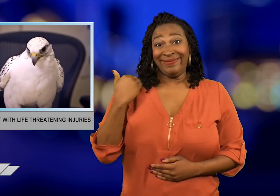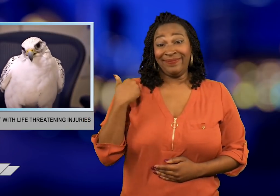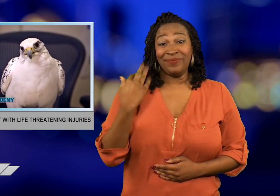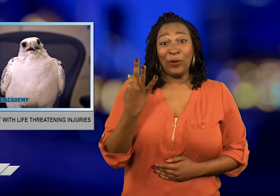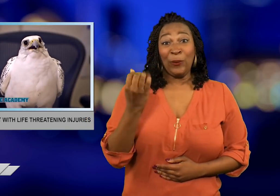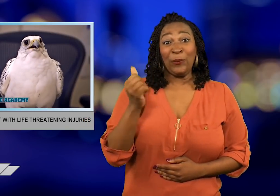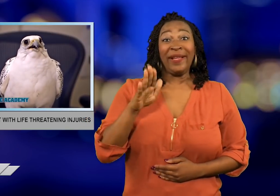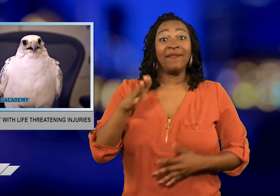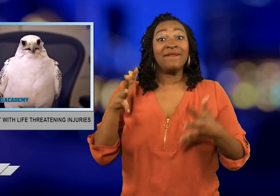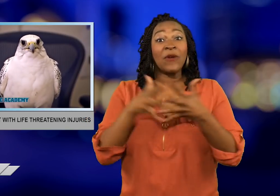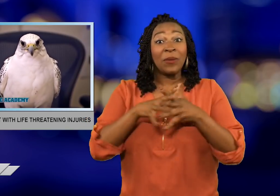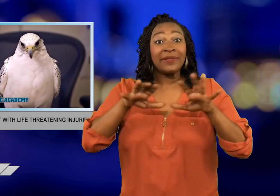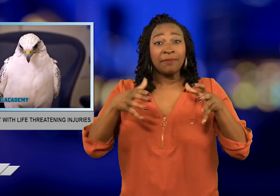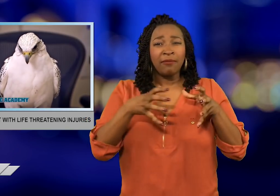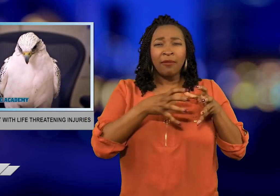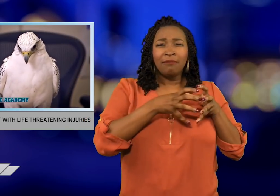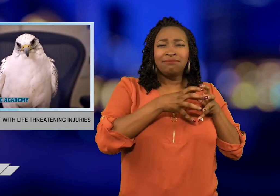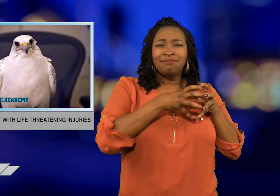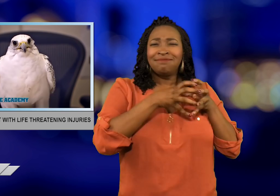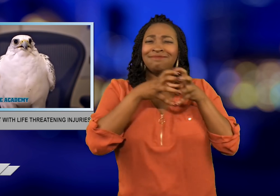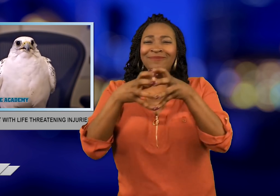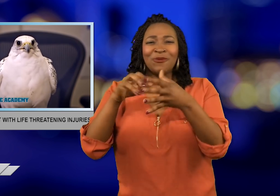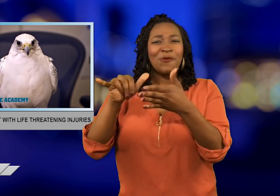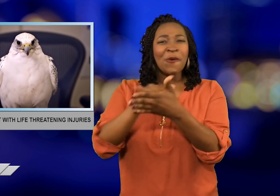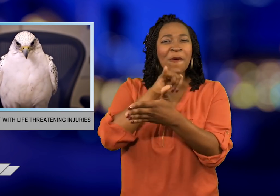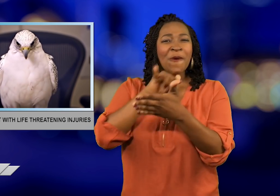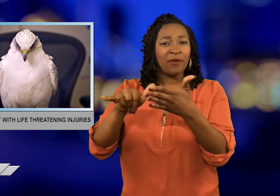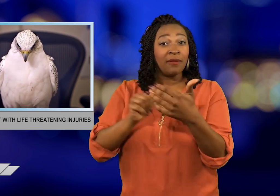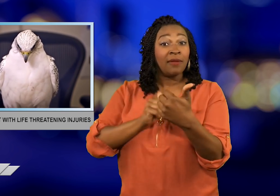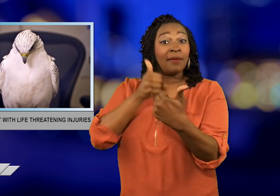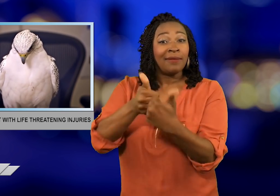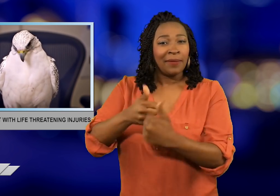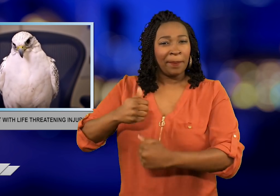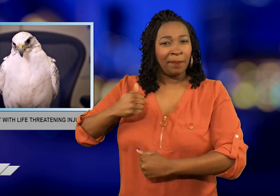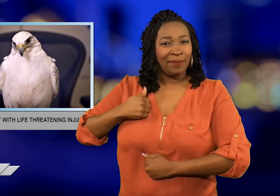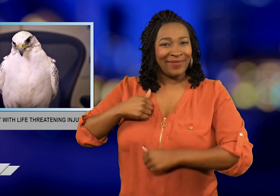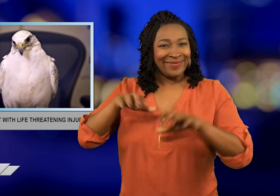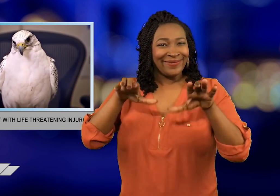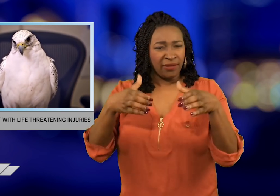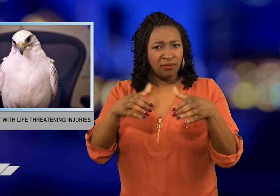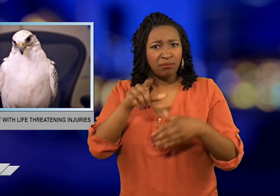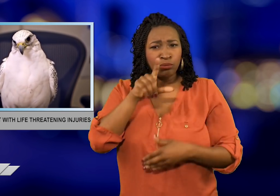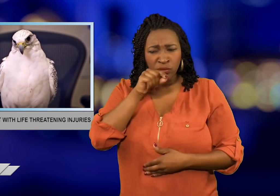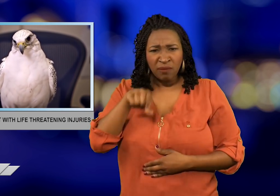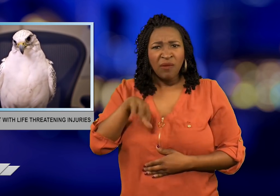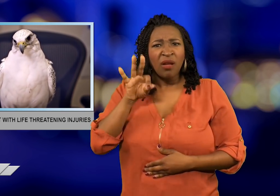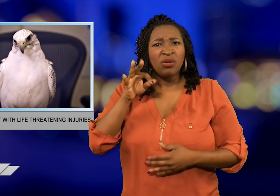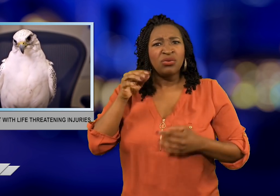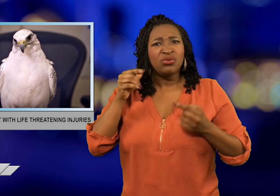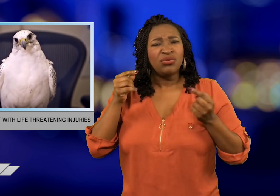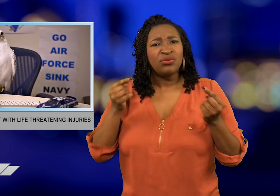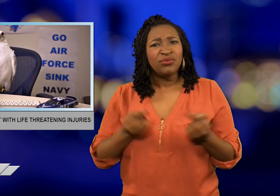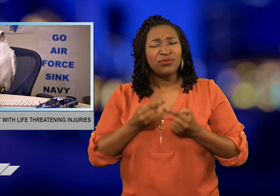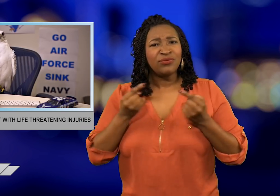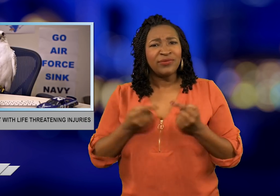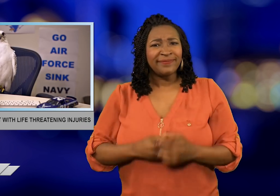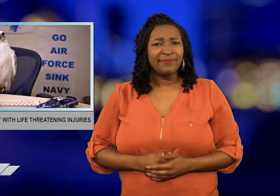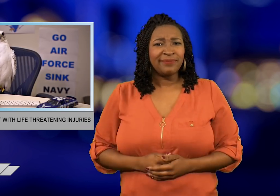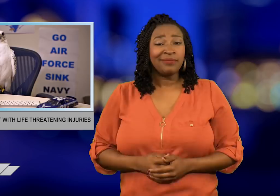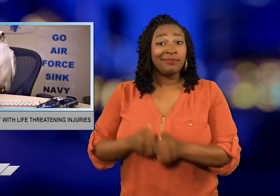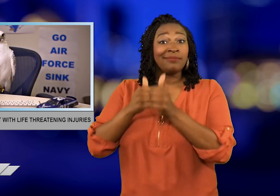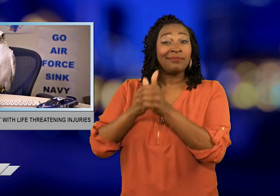The bird was injured during the football team's trip to New York this weekend to face Army.